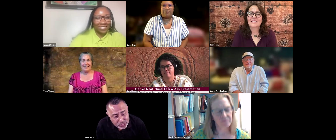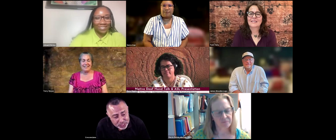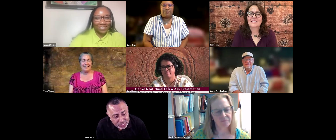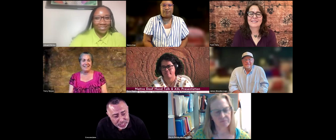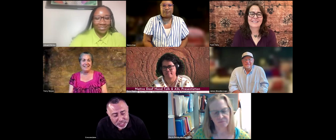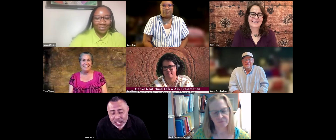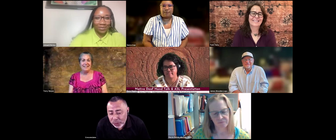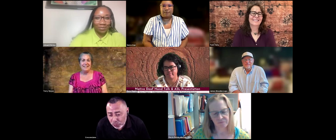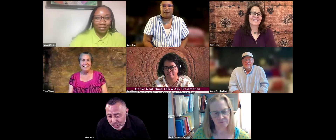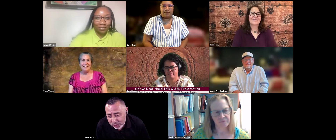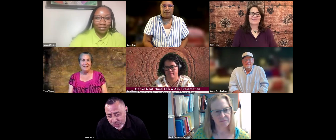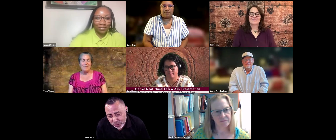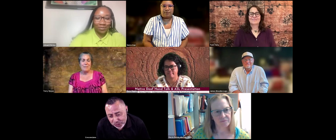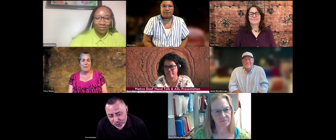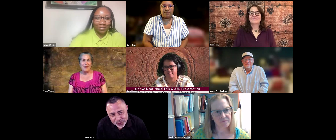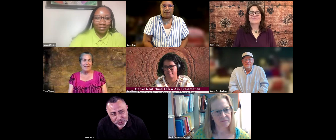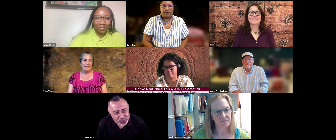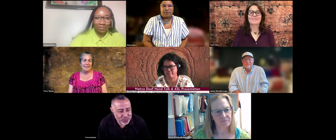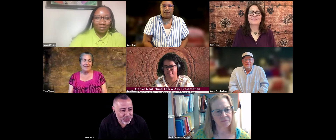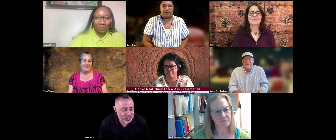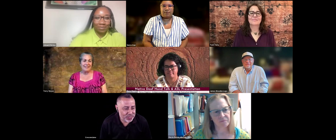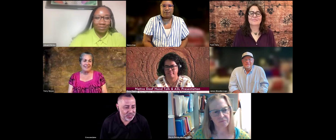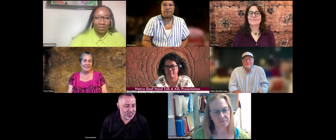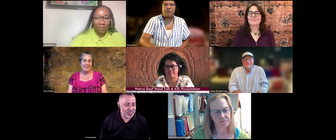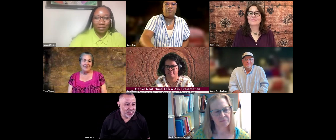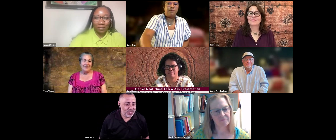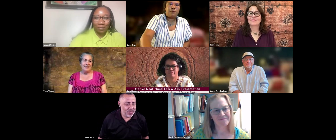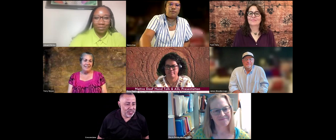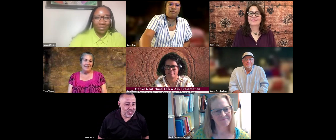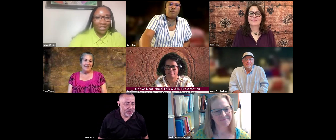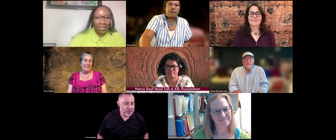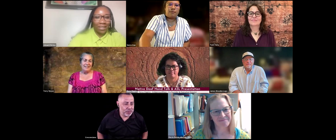But here today, I welcome it from you.